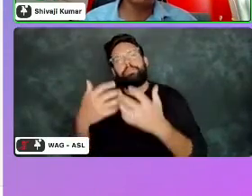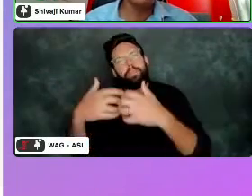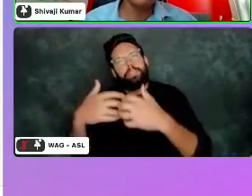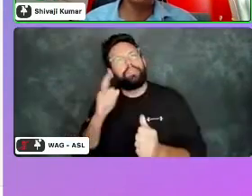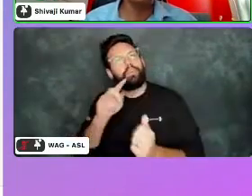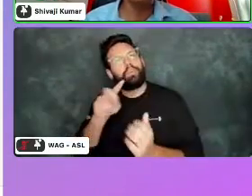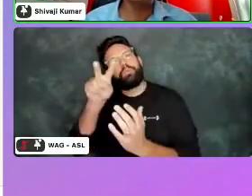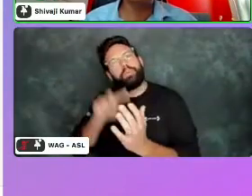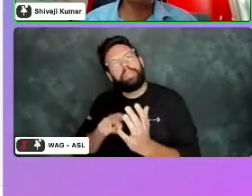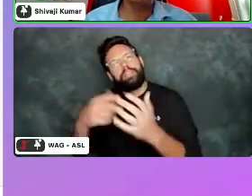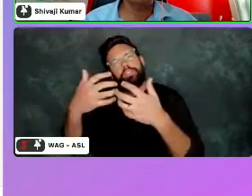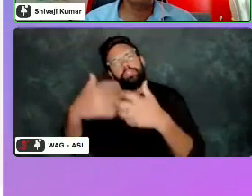So Harris.